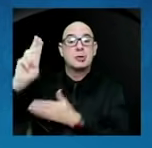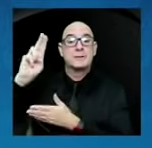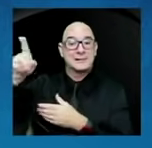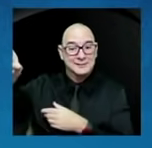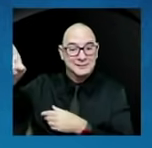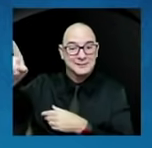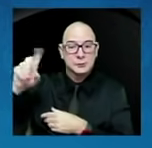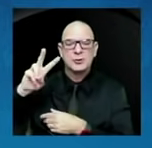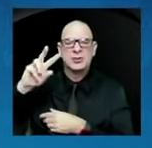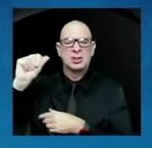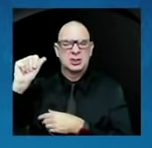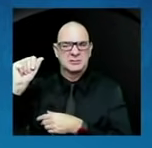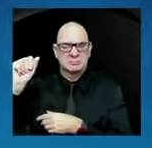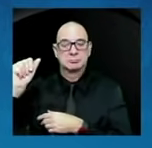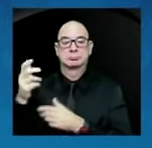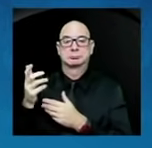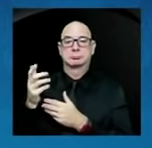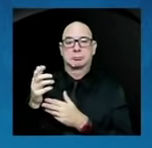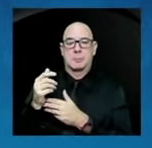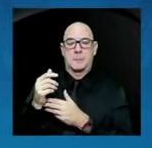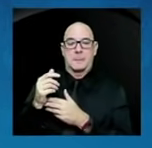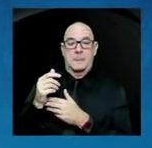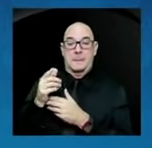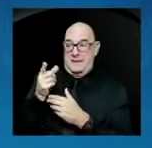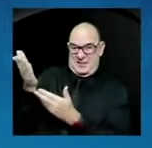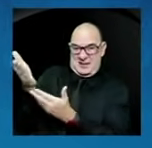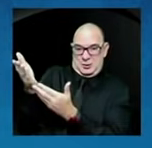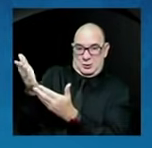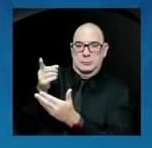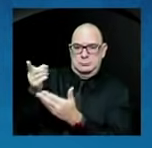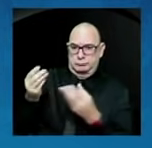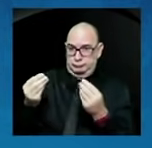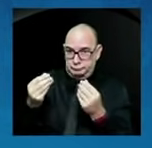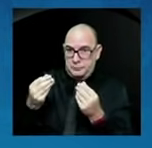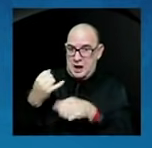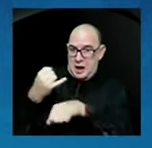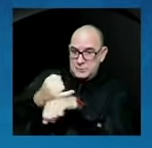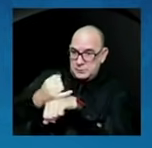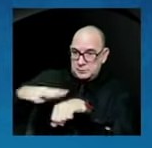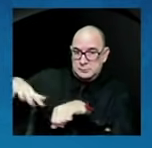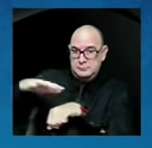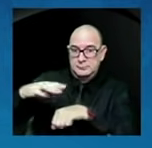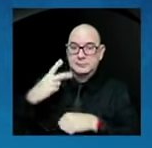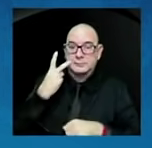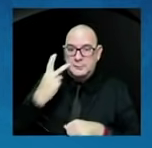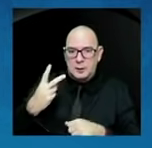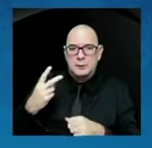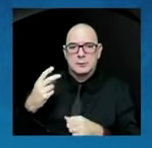HAMONEON UNIVERSITY. HU IN VIRGINIA.